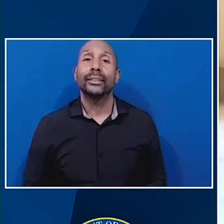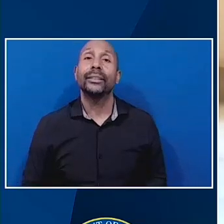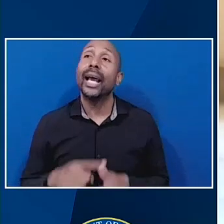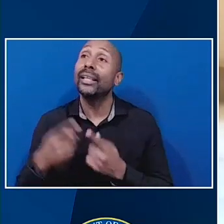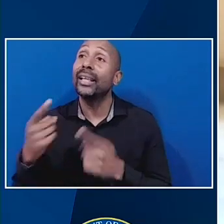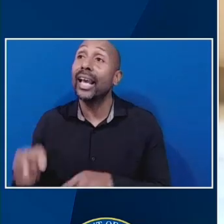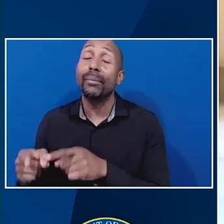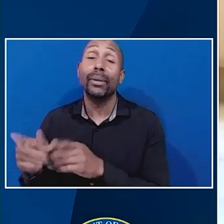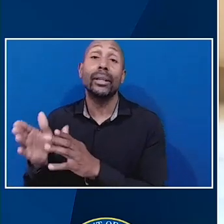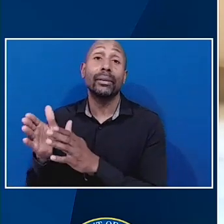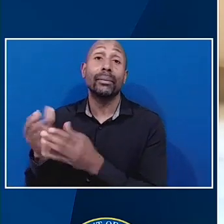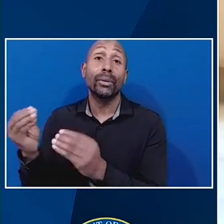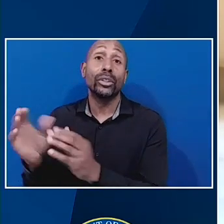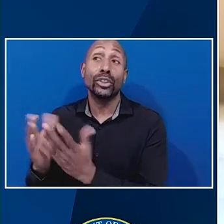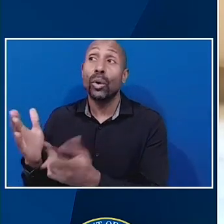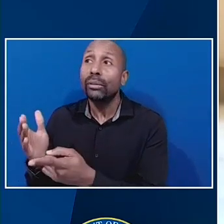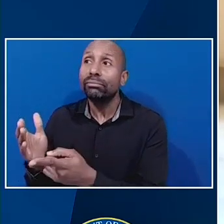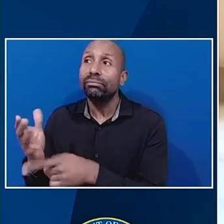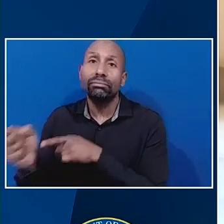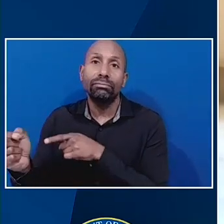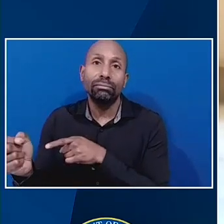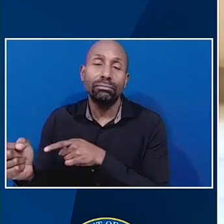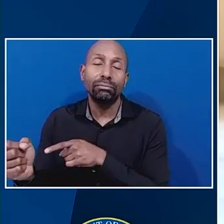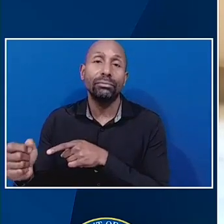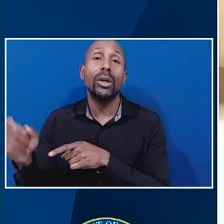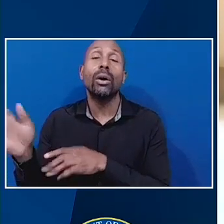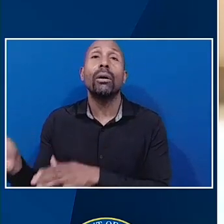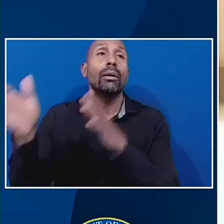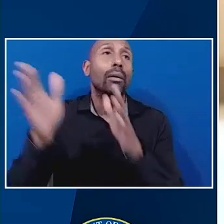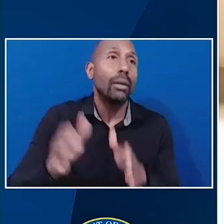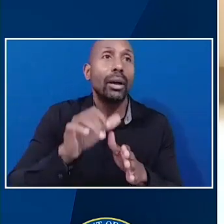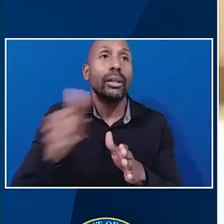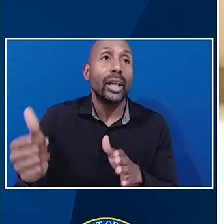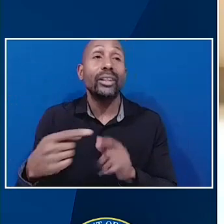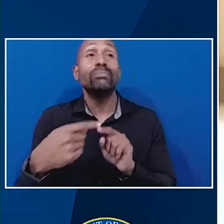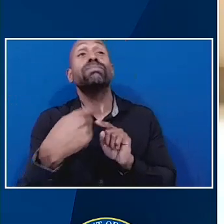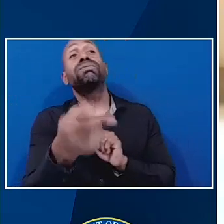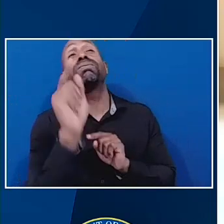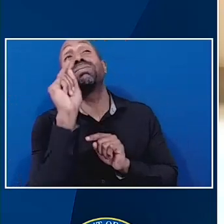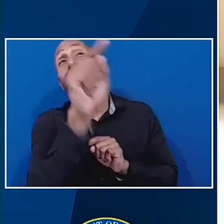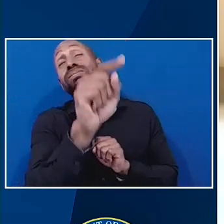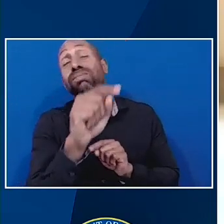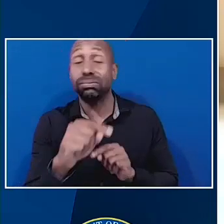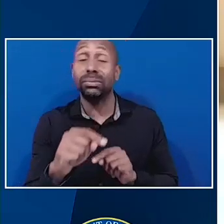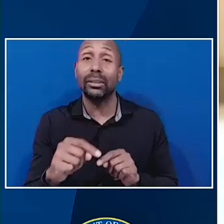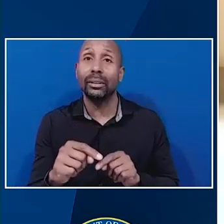bookstore, so I had to go to the other bookstore across town, and it was also sold out at that bookstore.